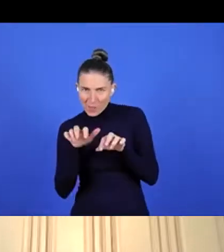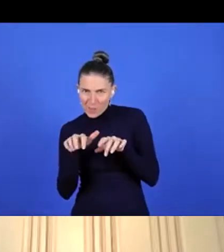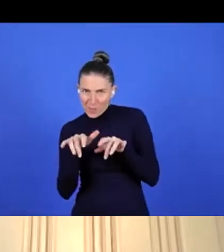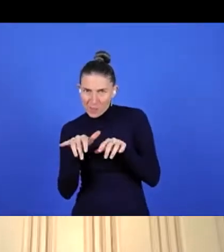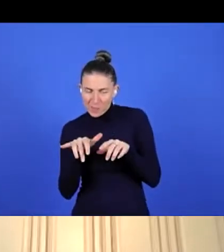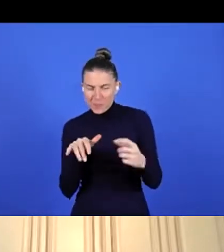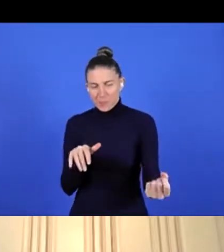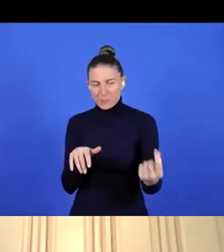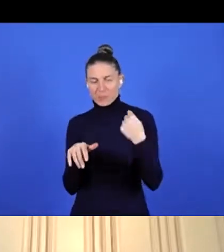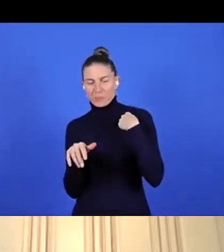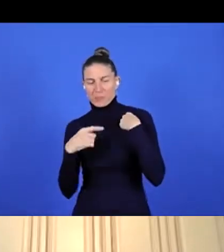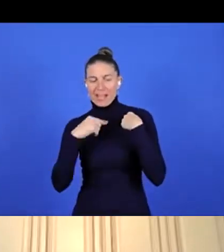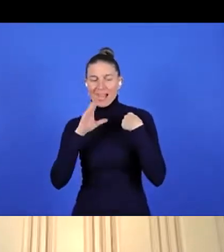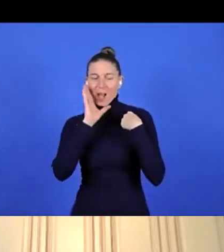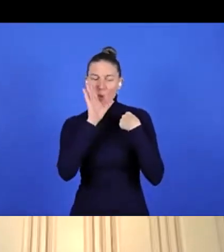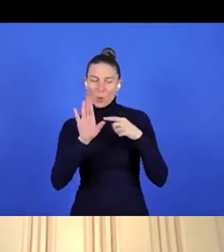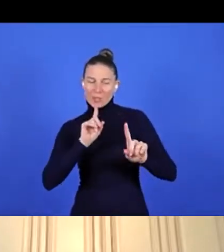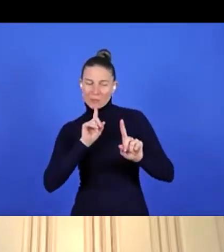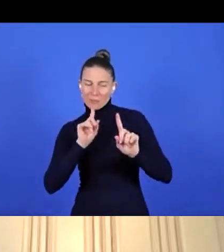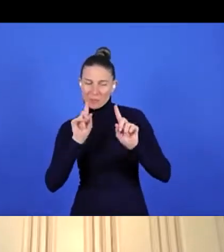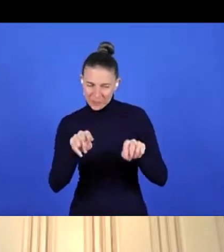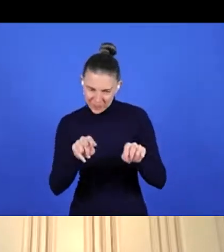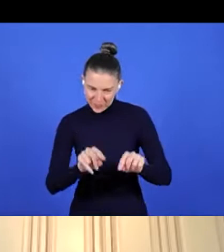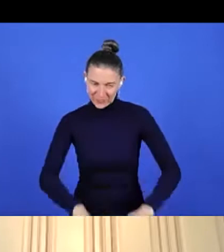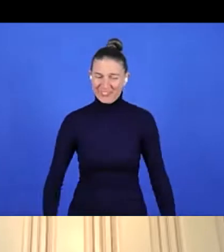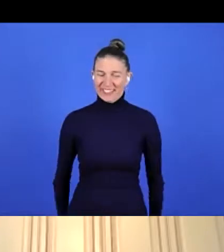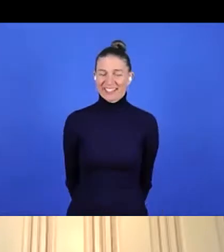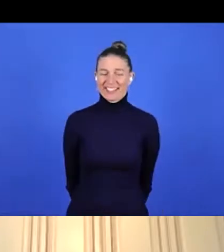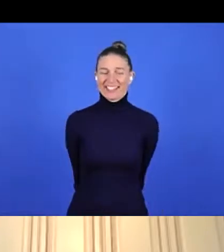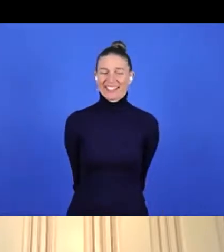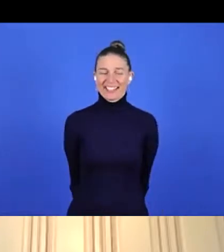if you have any more questions, you can just send a